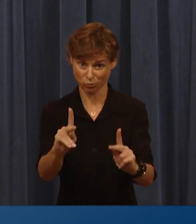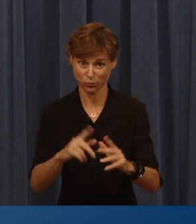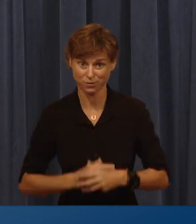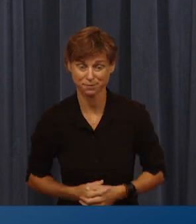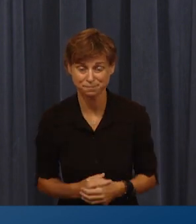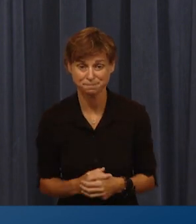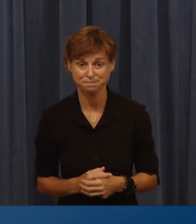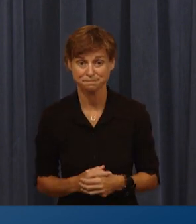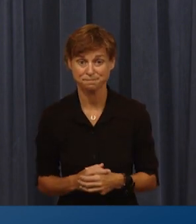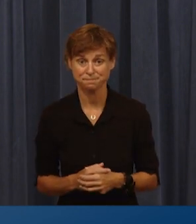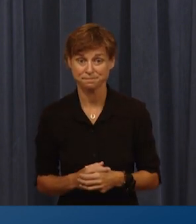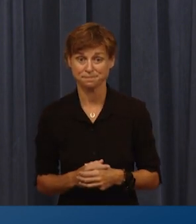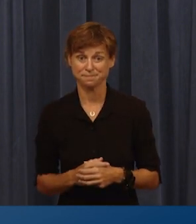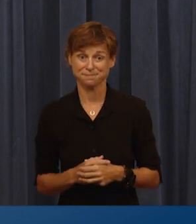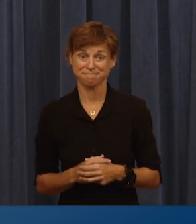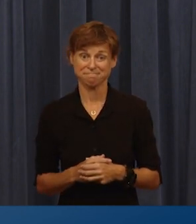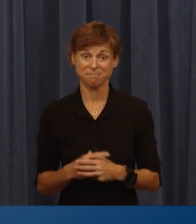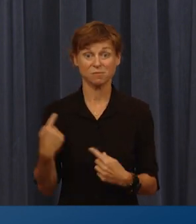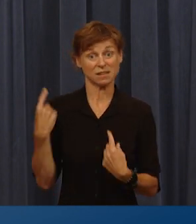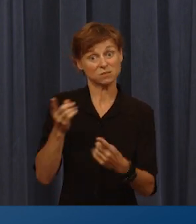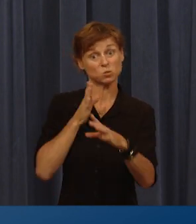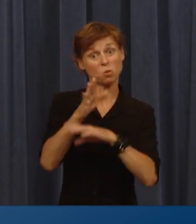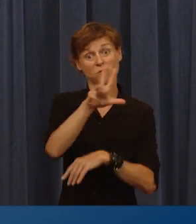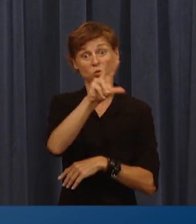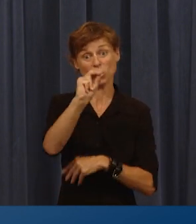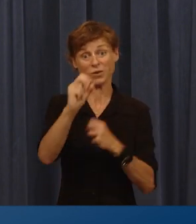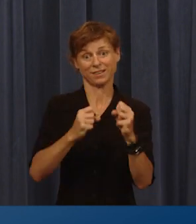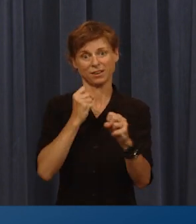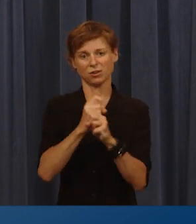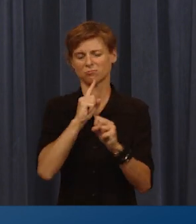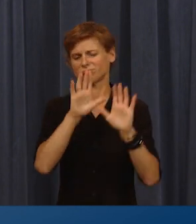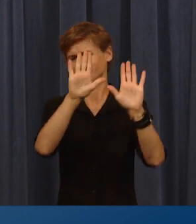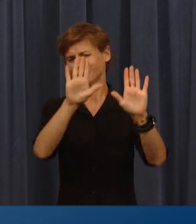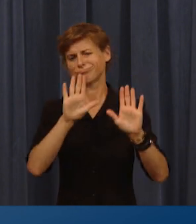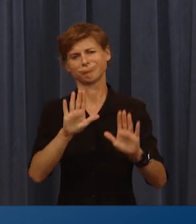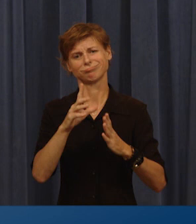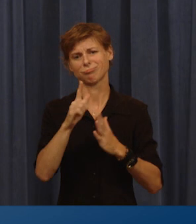For over three decades now, this remarkable law has driven our country’s steady march